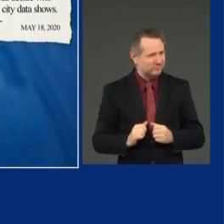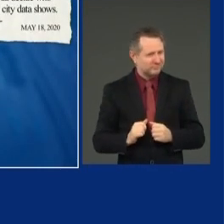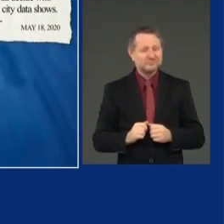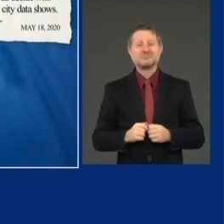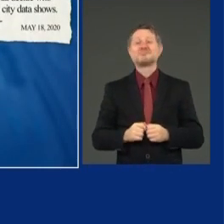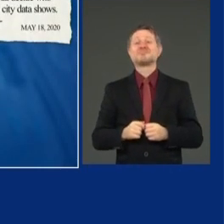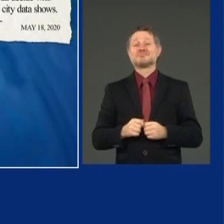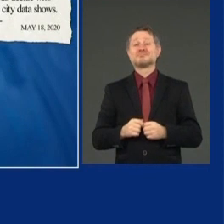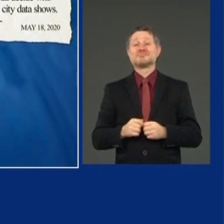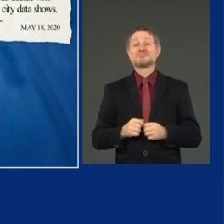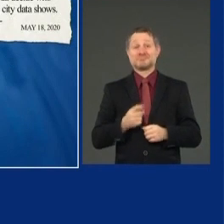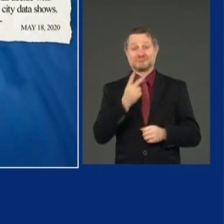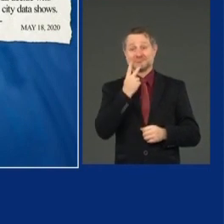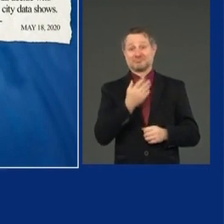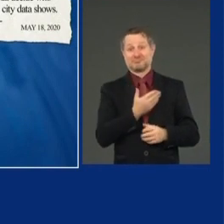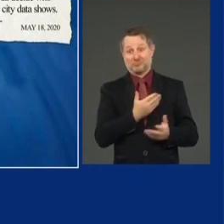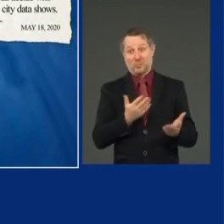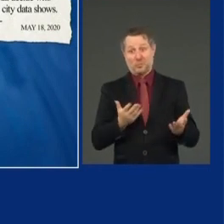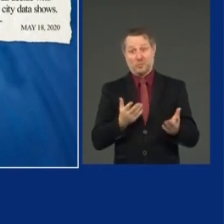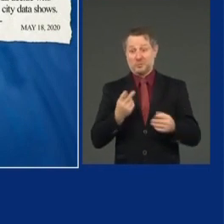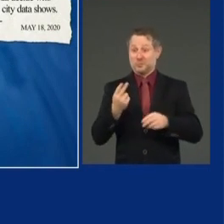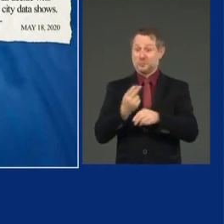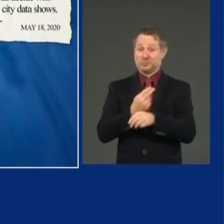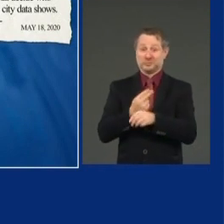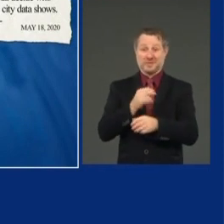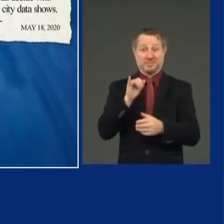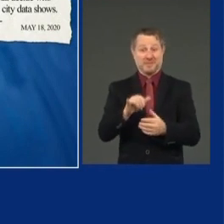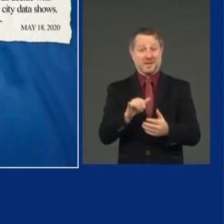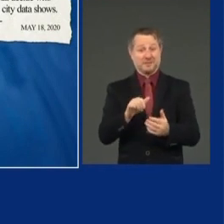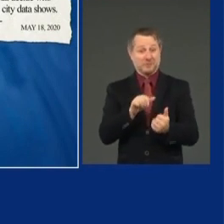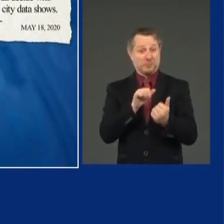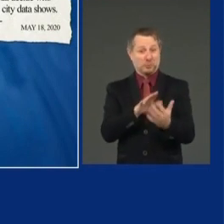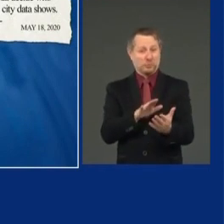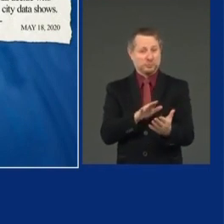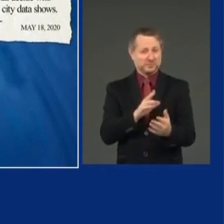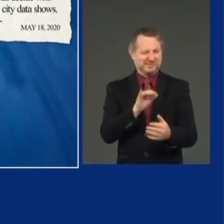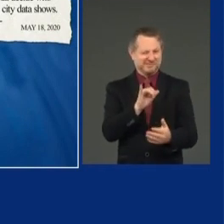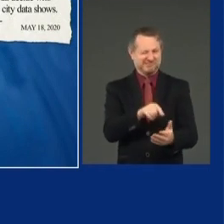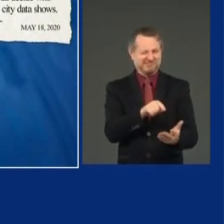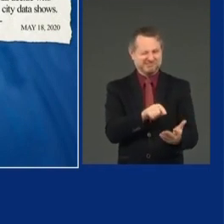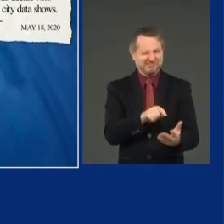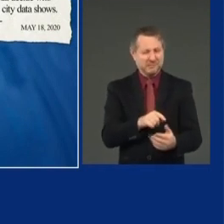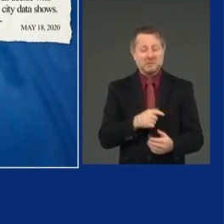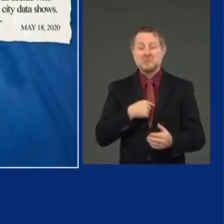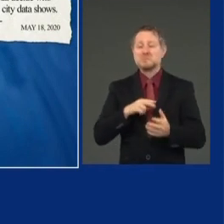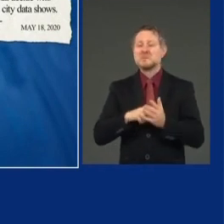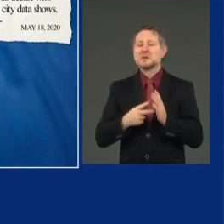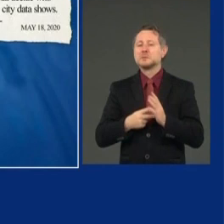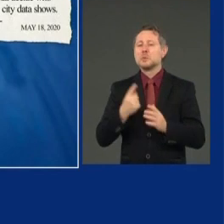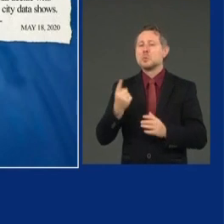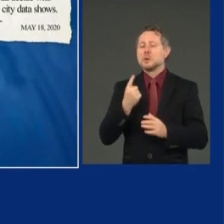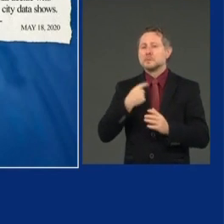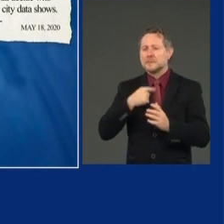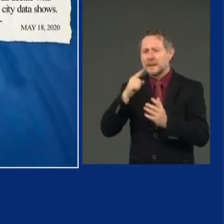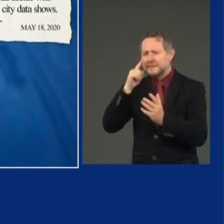AND SMART WINS THE BATTLE.